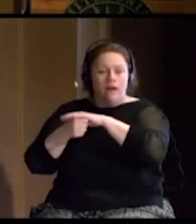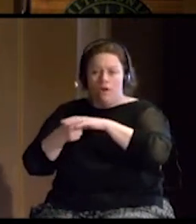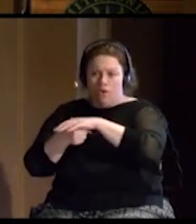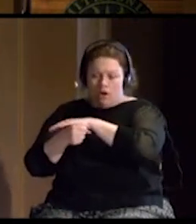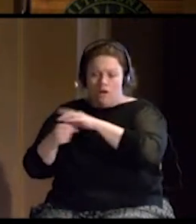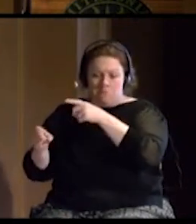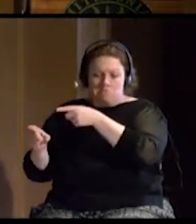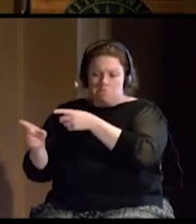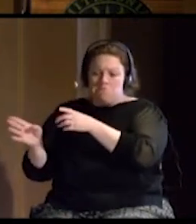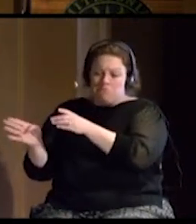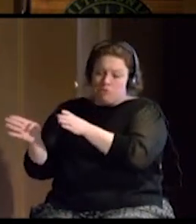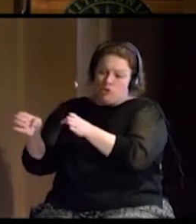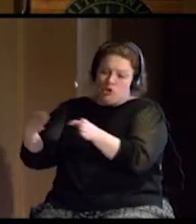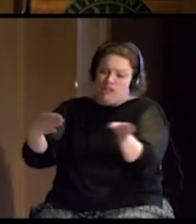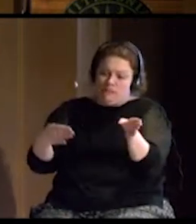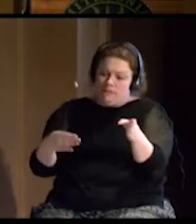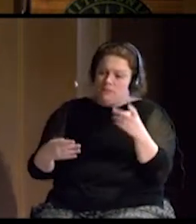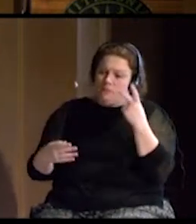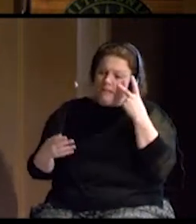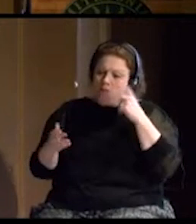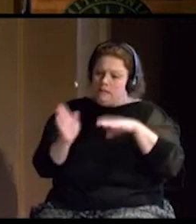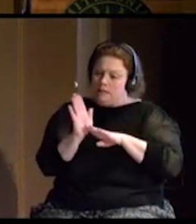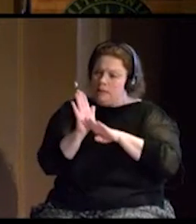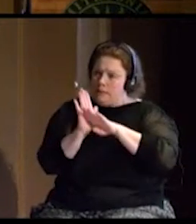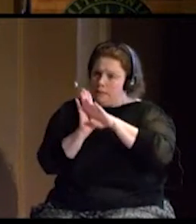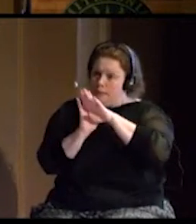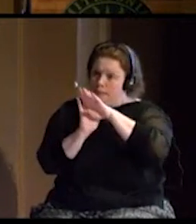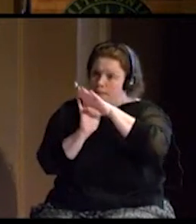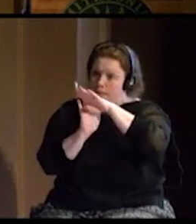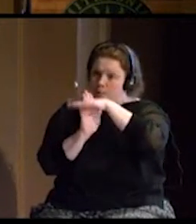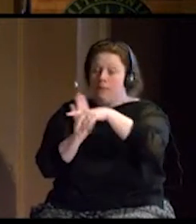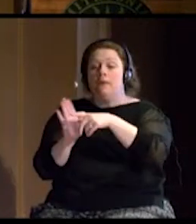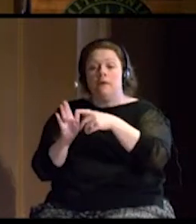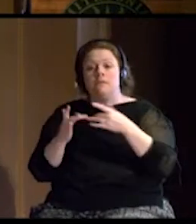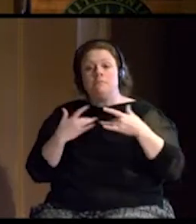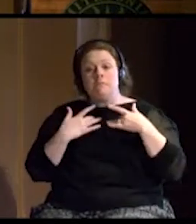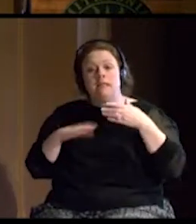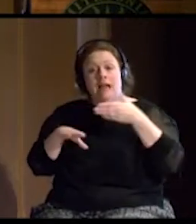We see this spike in habitat shifts right after the K-Pg,